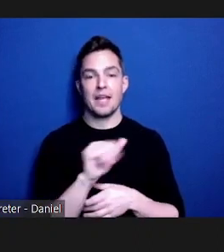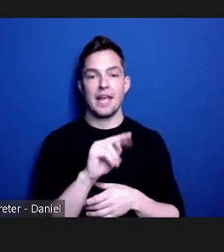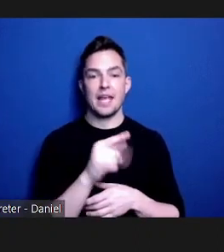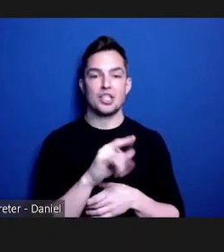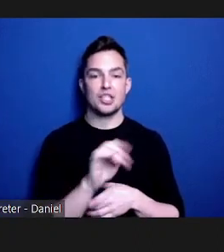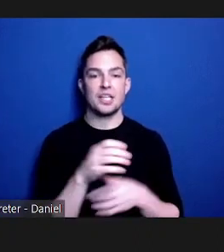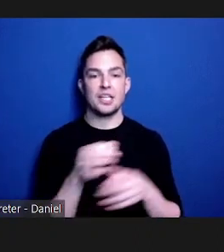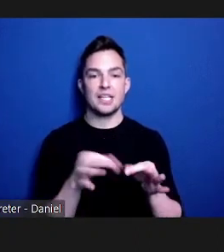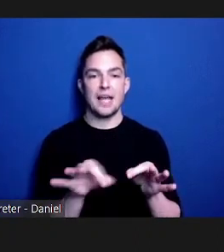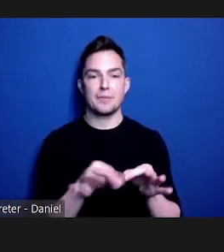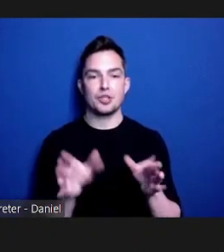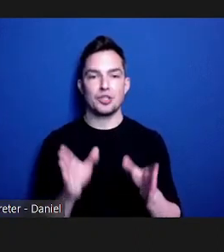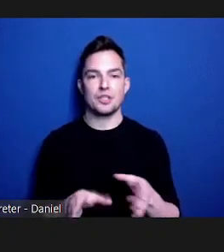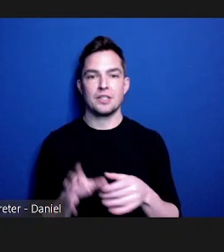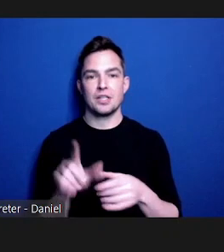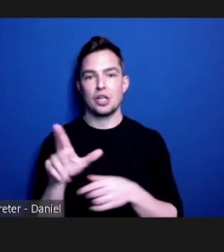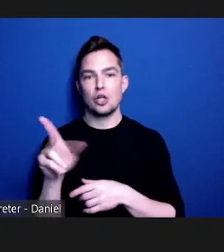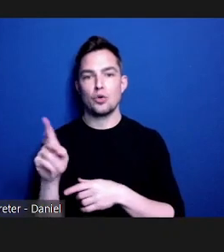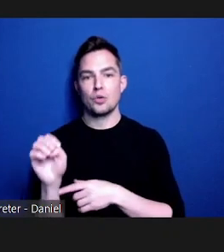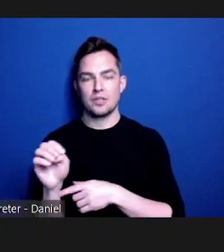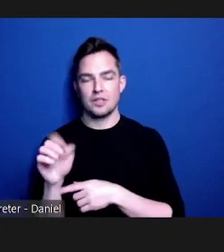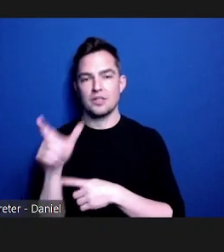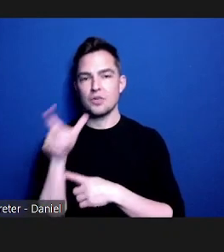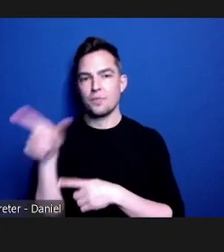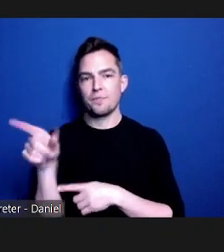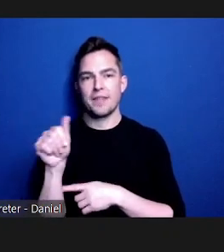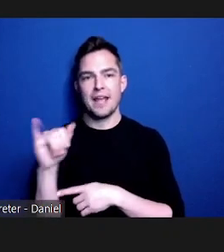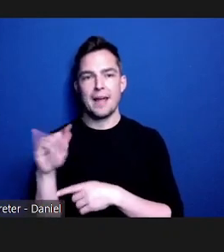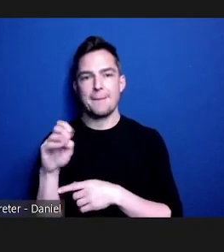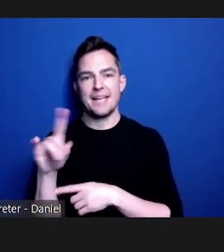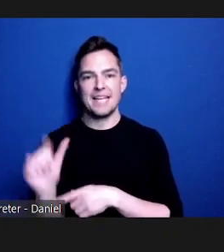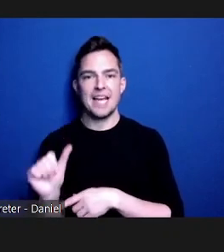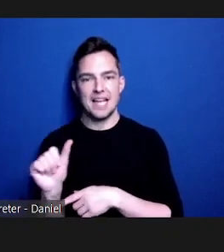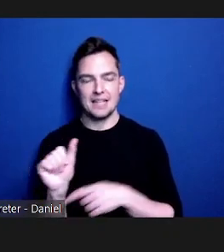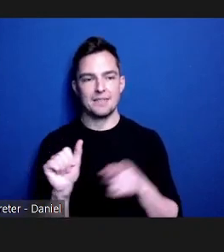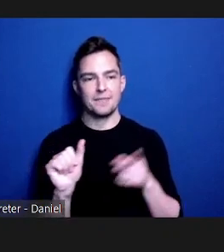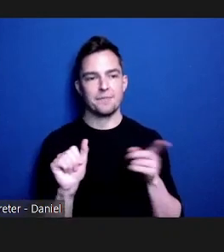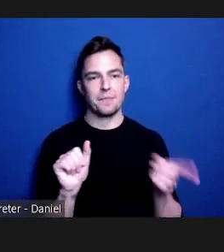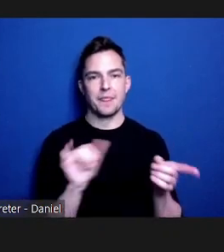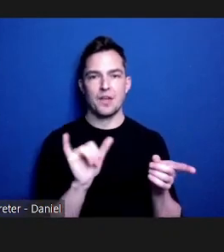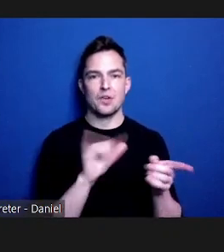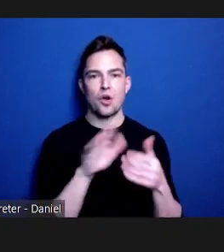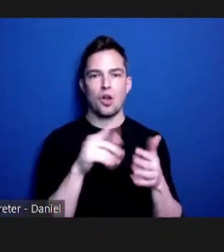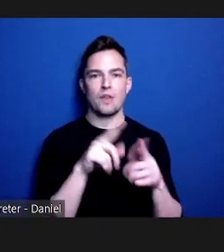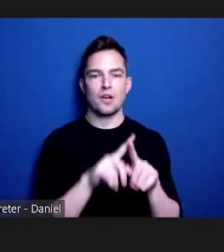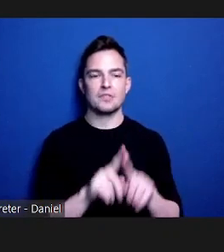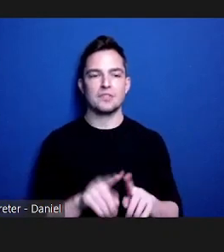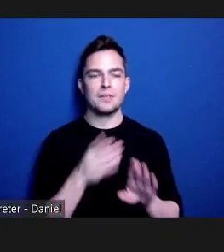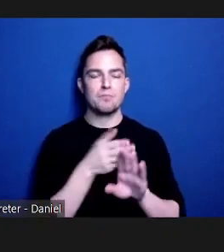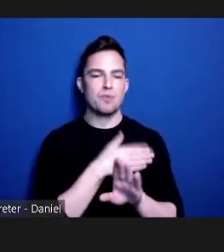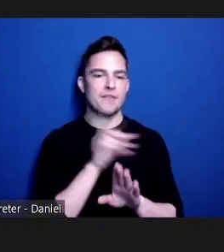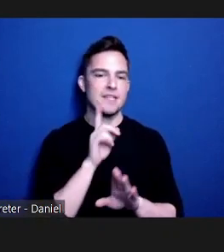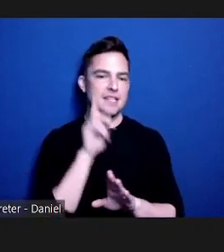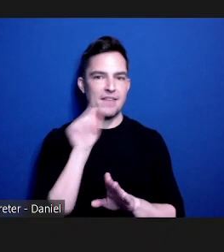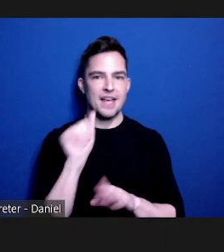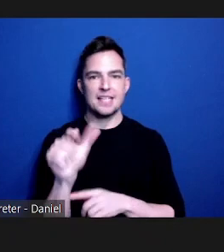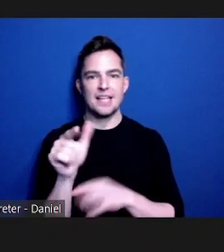captioner. Luke. Ai-Media. And all of our previous deaf and ASL interpreters.